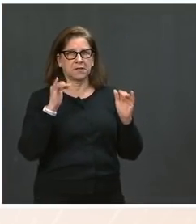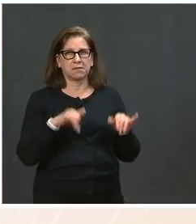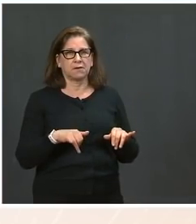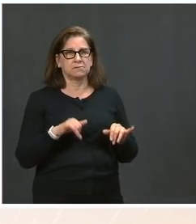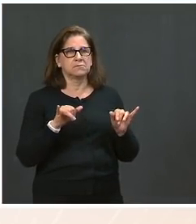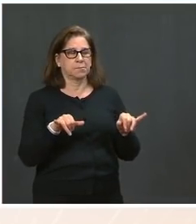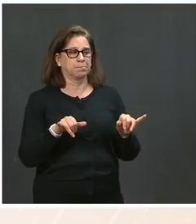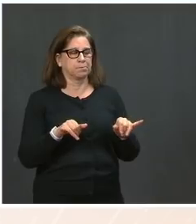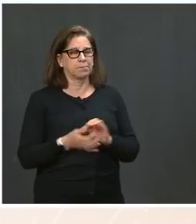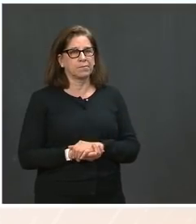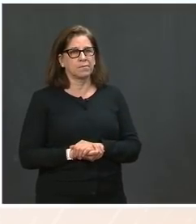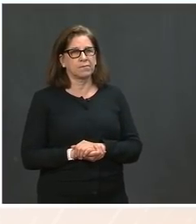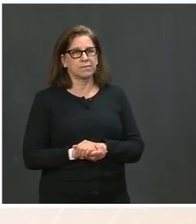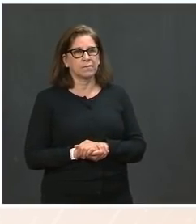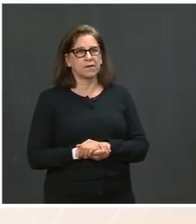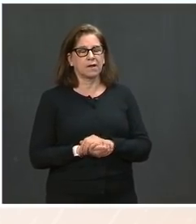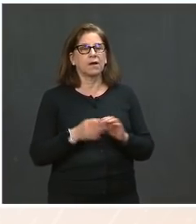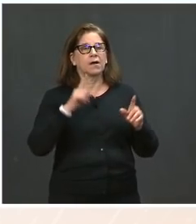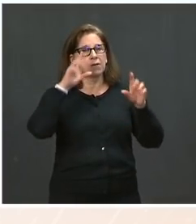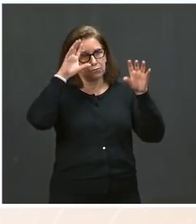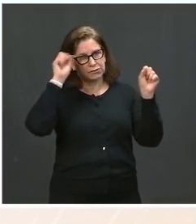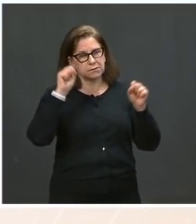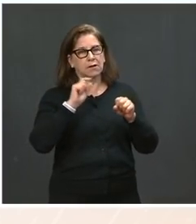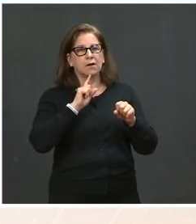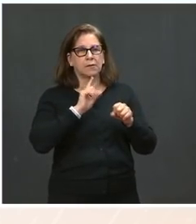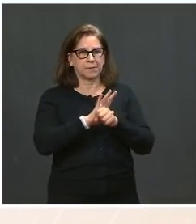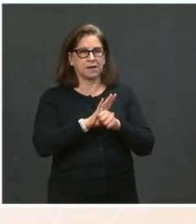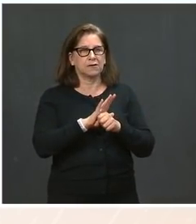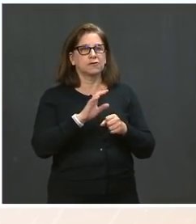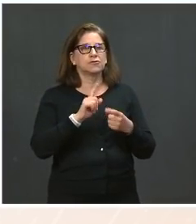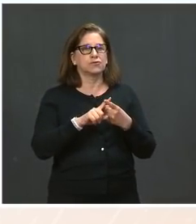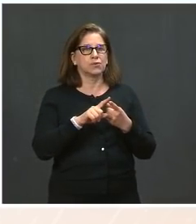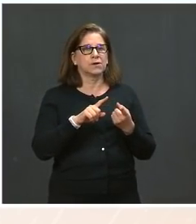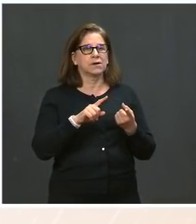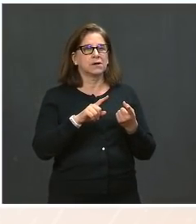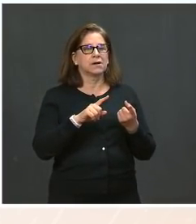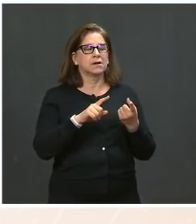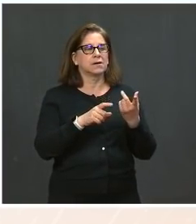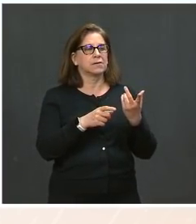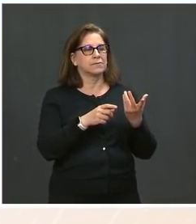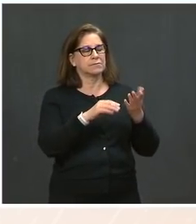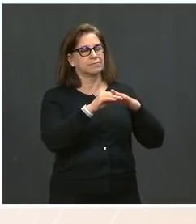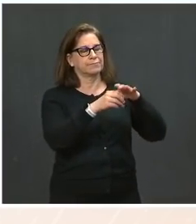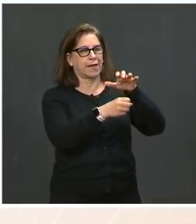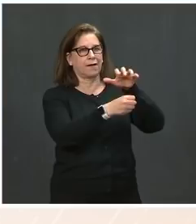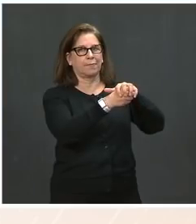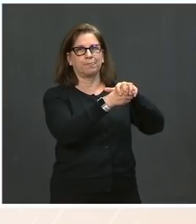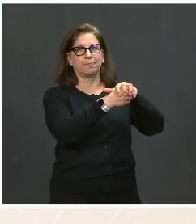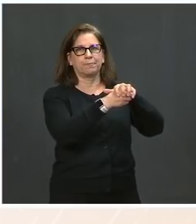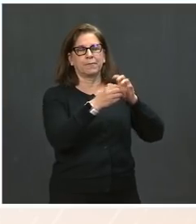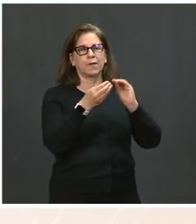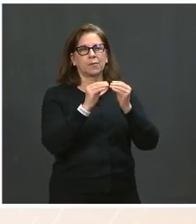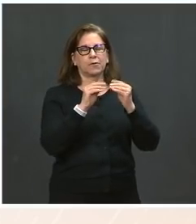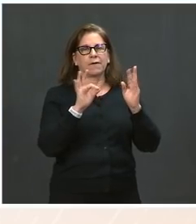the President remains committed to raising the cap. Go ahead. Ms. Psaki: Yeah, I -- following on Kaitlan, have you -- have you counted the votes?